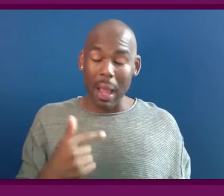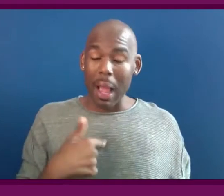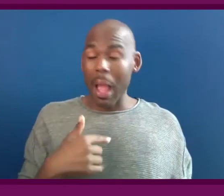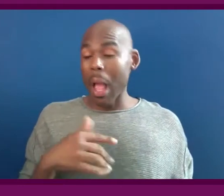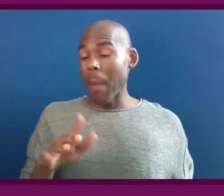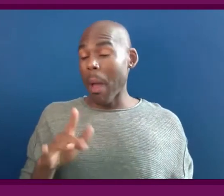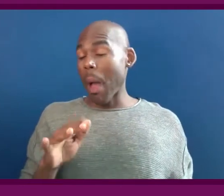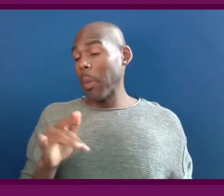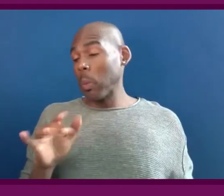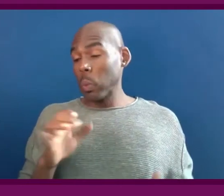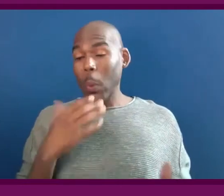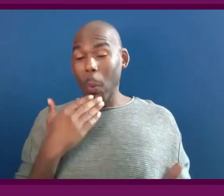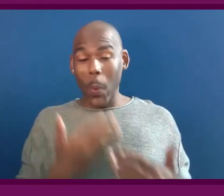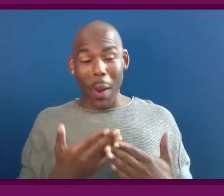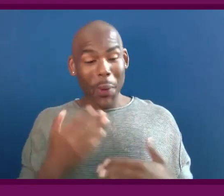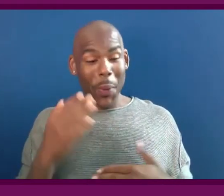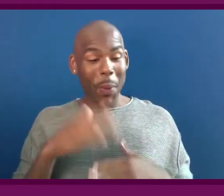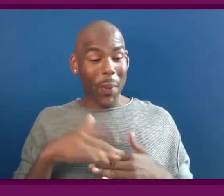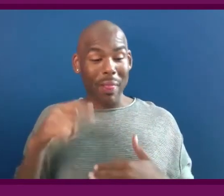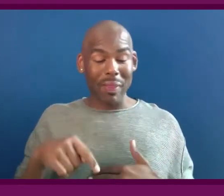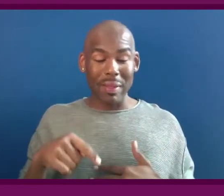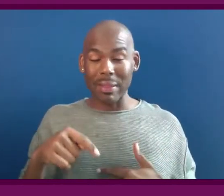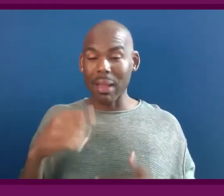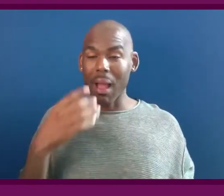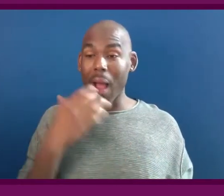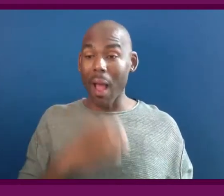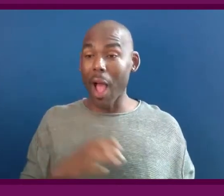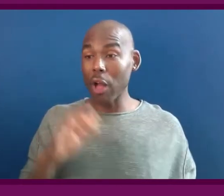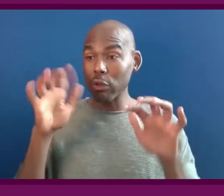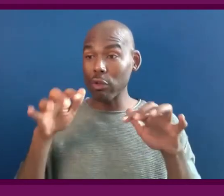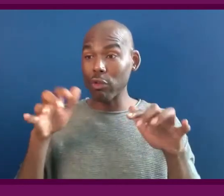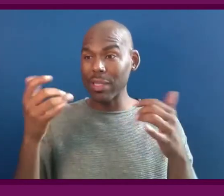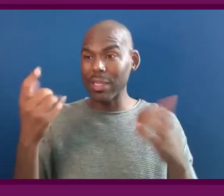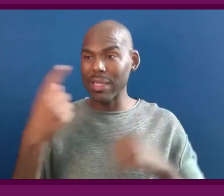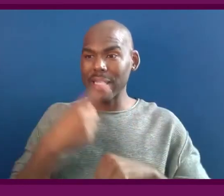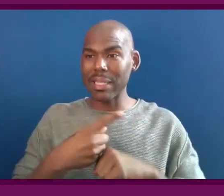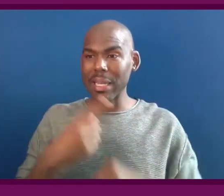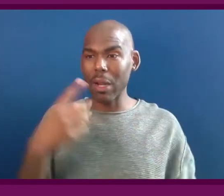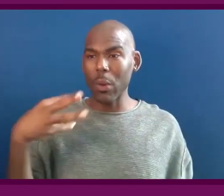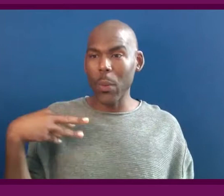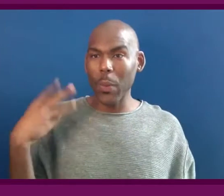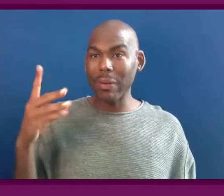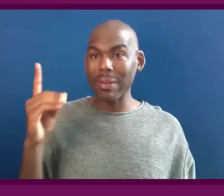I'm doing well here on this hot rainy day here in Washington D.C.